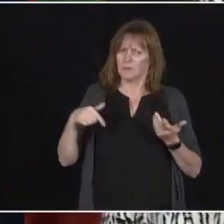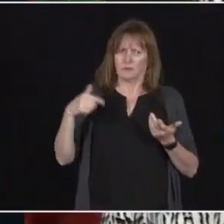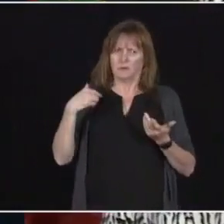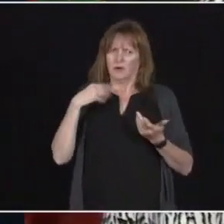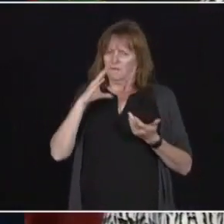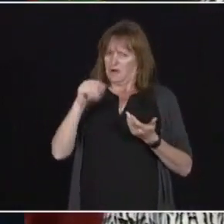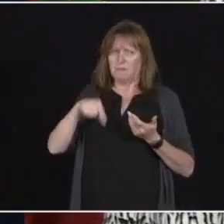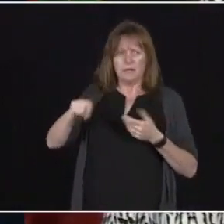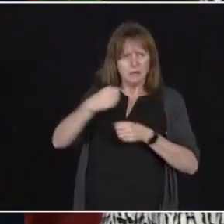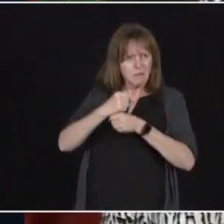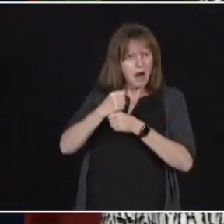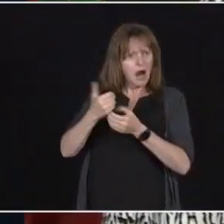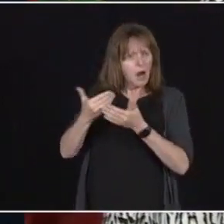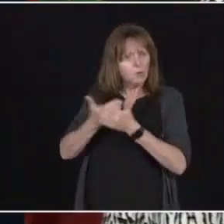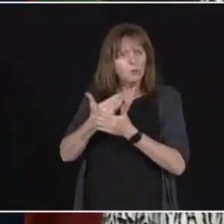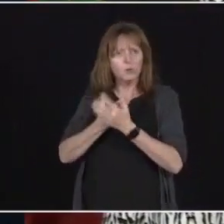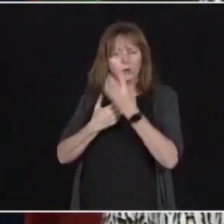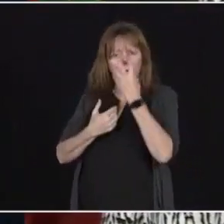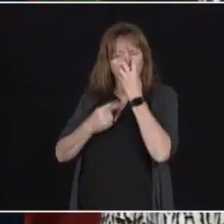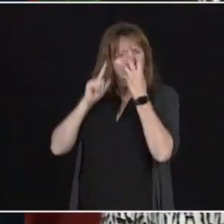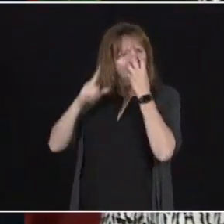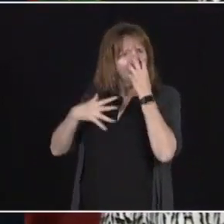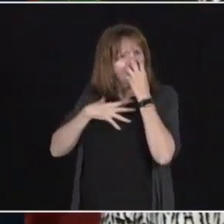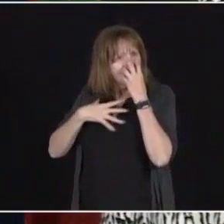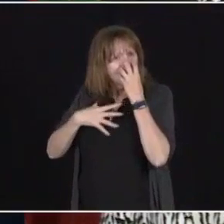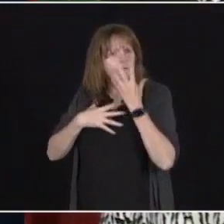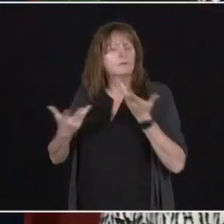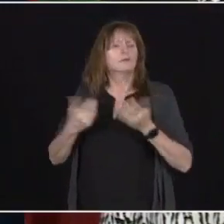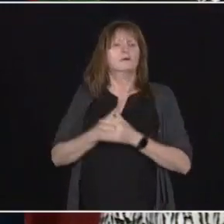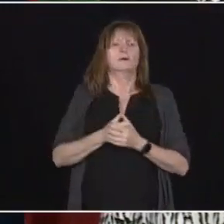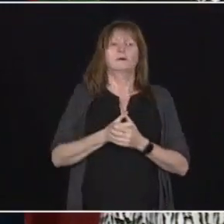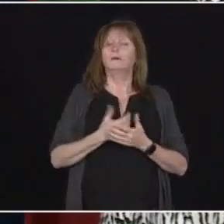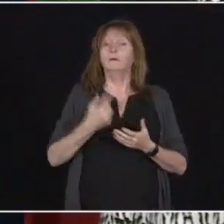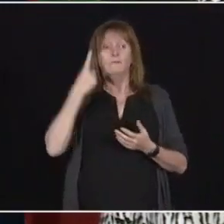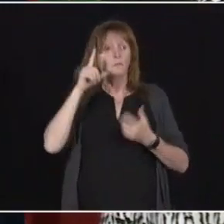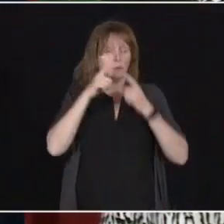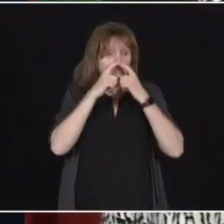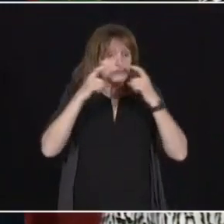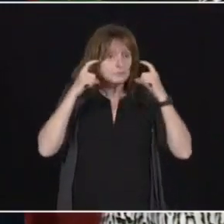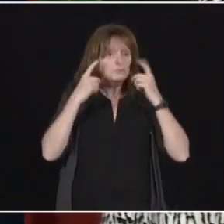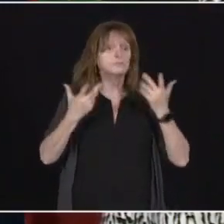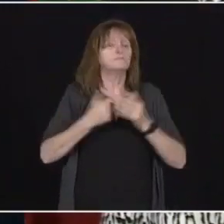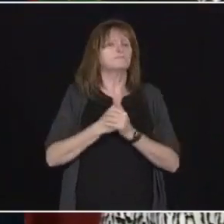and all of the products that we need. You can go to Ontario.ca/PPE